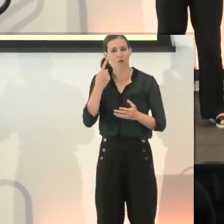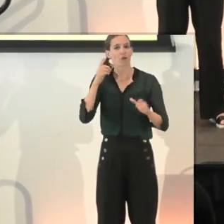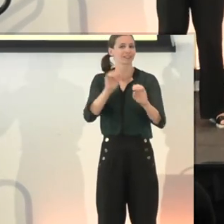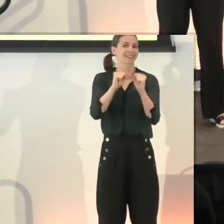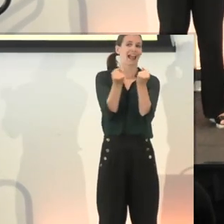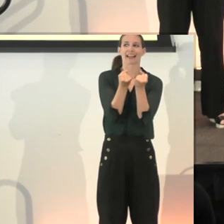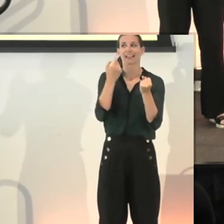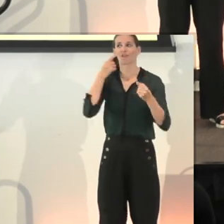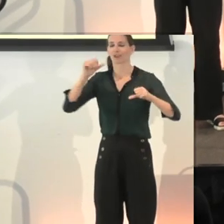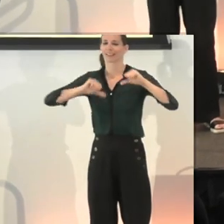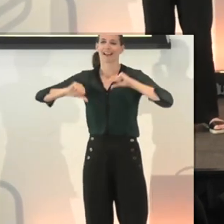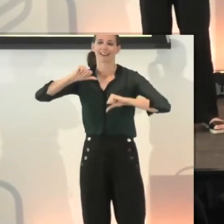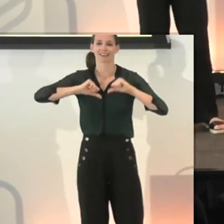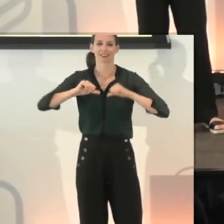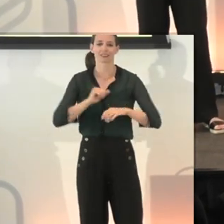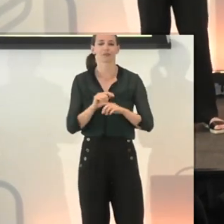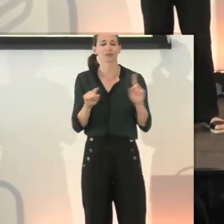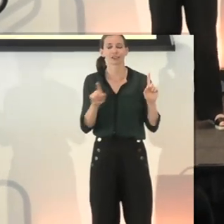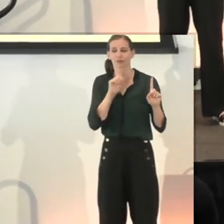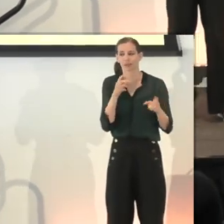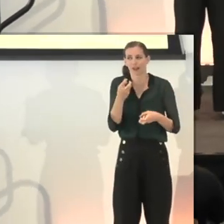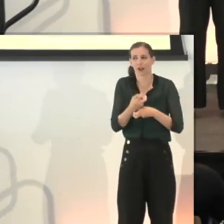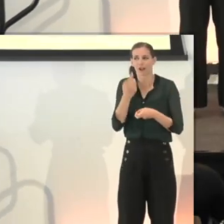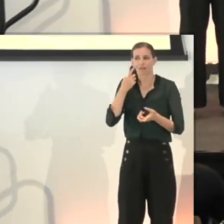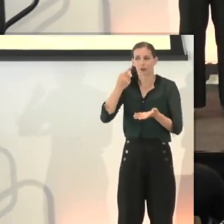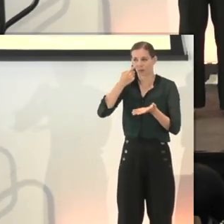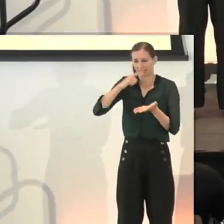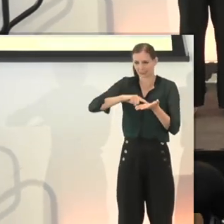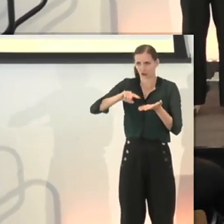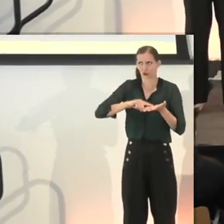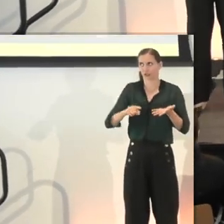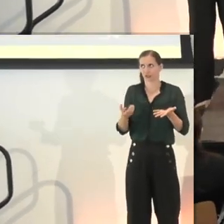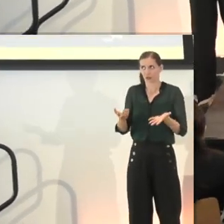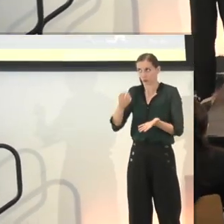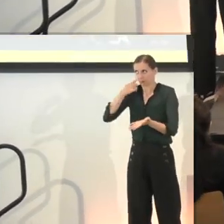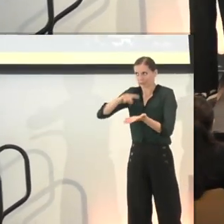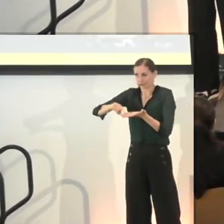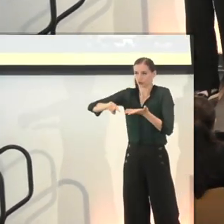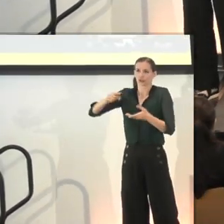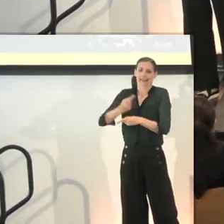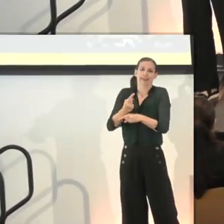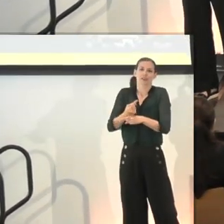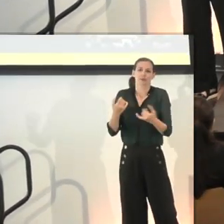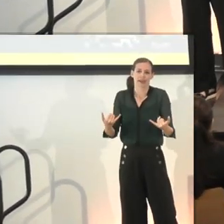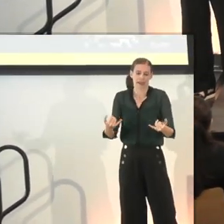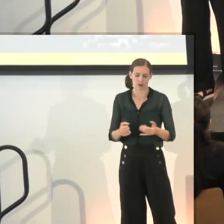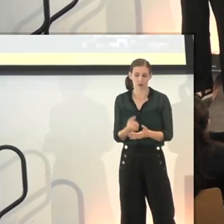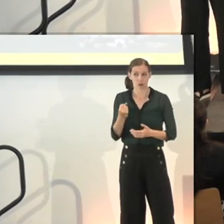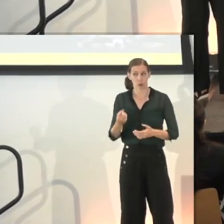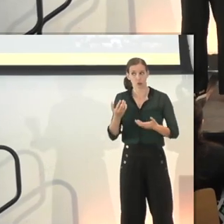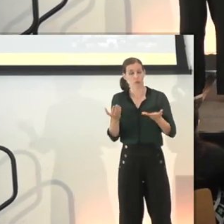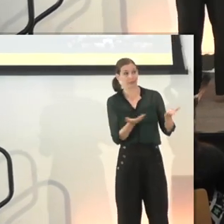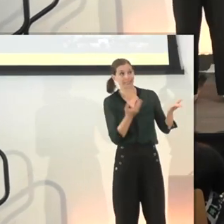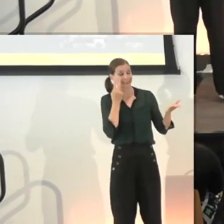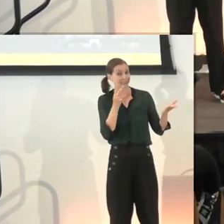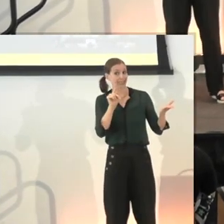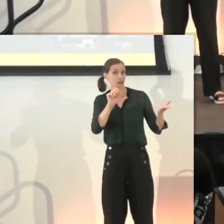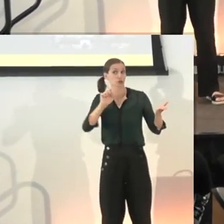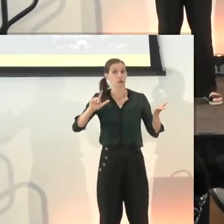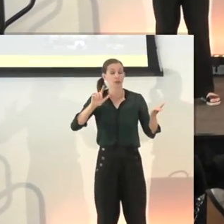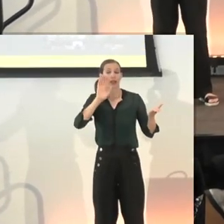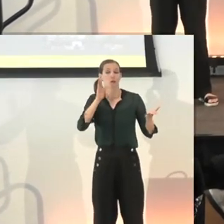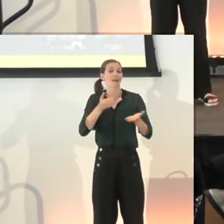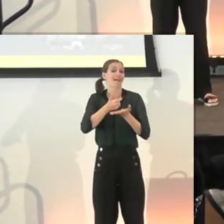It is just so hard for researchers to do that, so what we see Vera is a tool, it will help them do